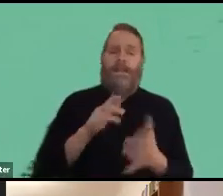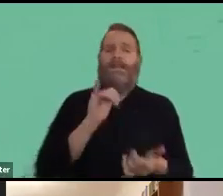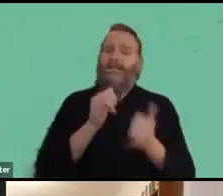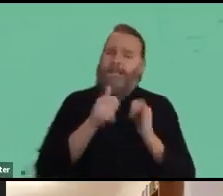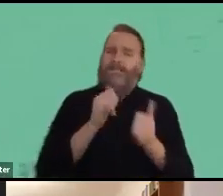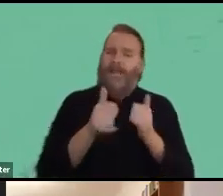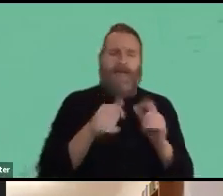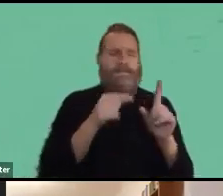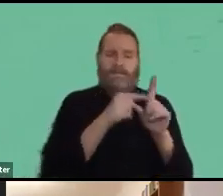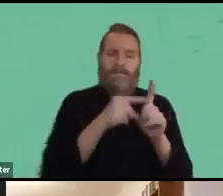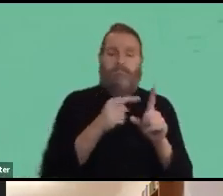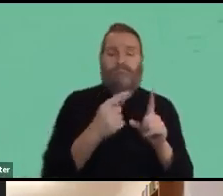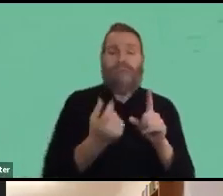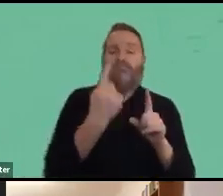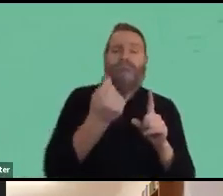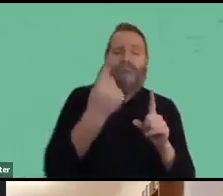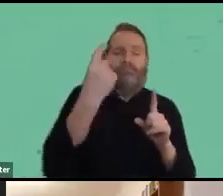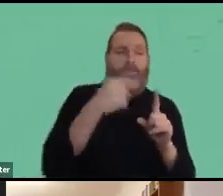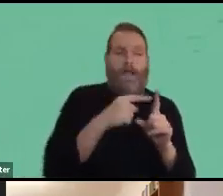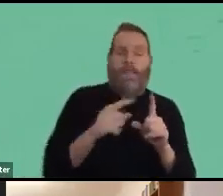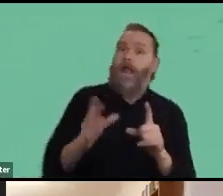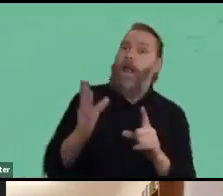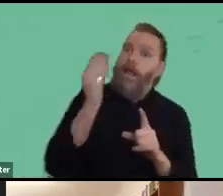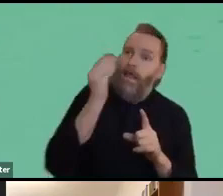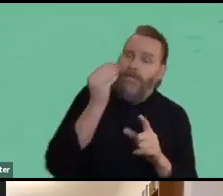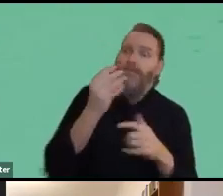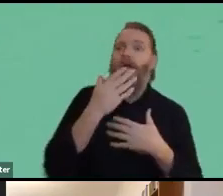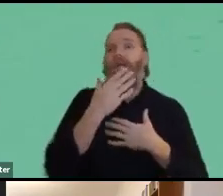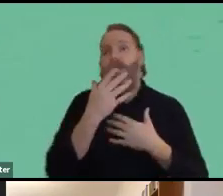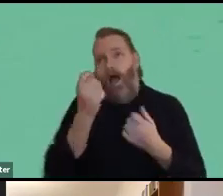their case and they understand the issues you've raised and you get a sense of well at least you've